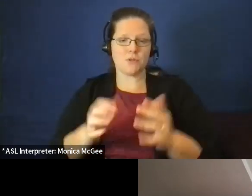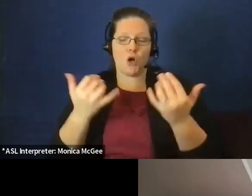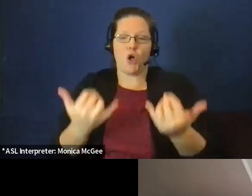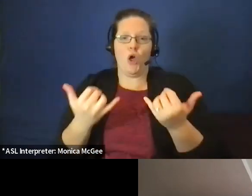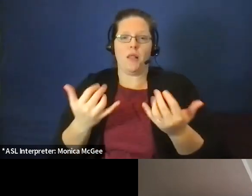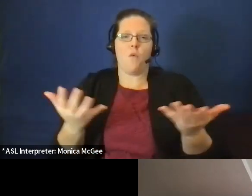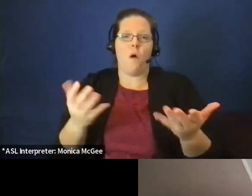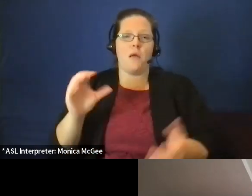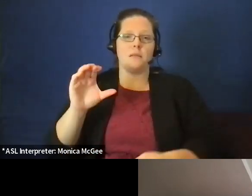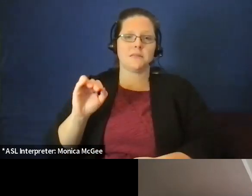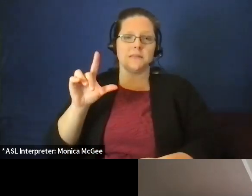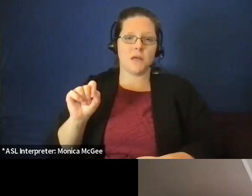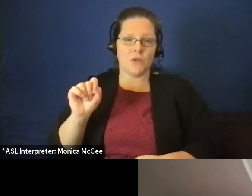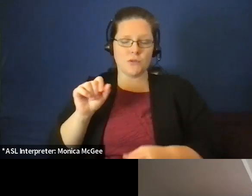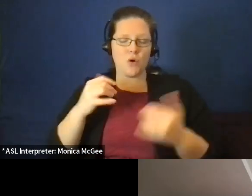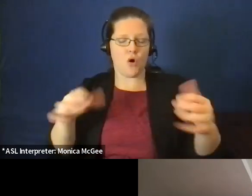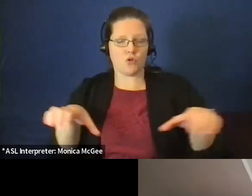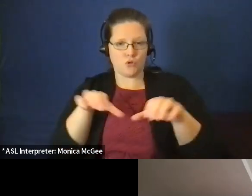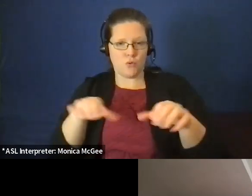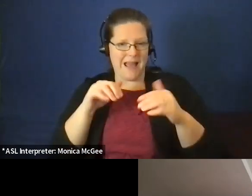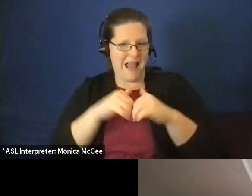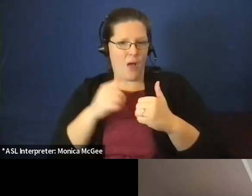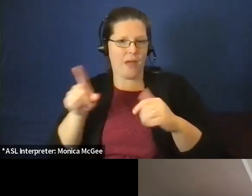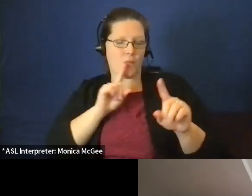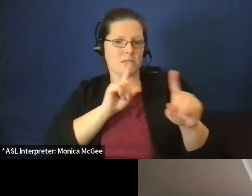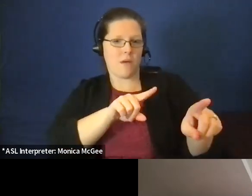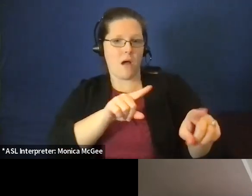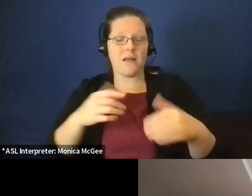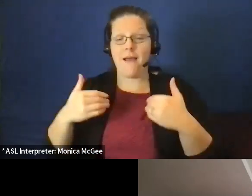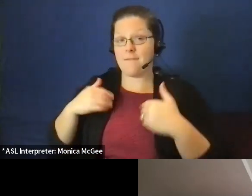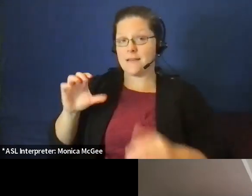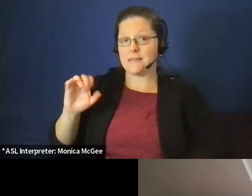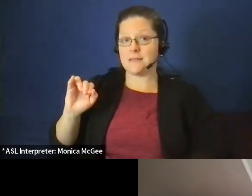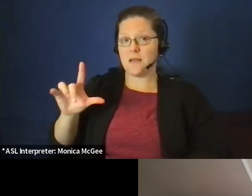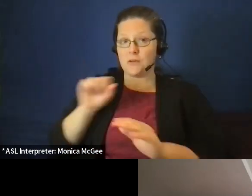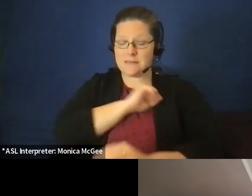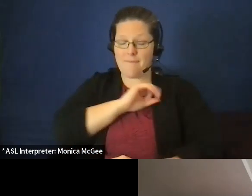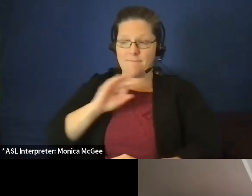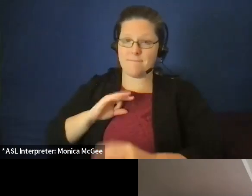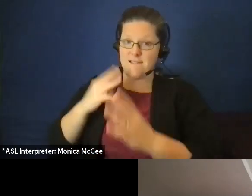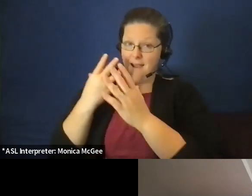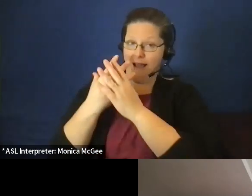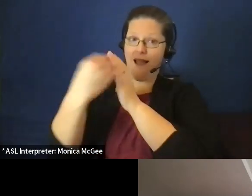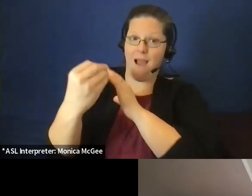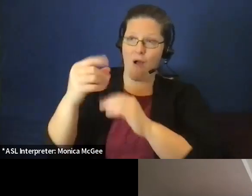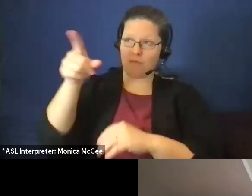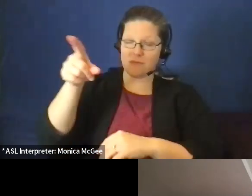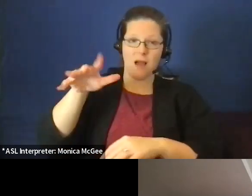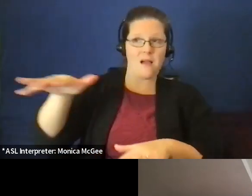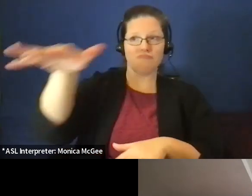with. We've gone through a lot and we want to go through some of the examples